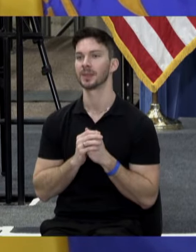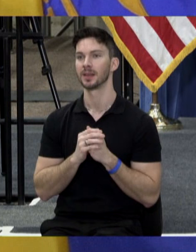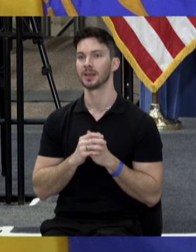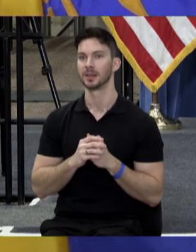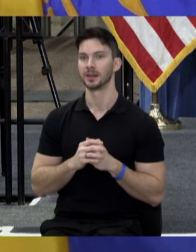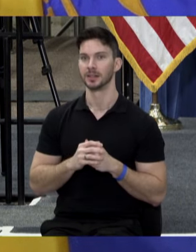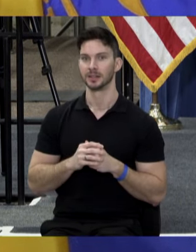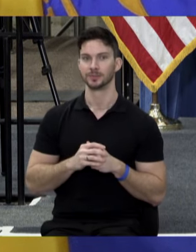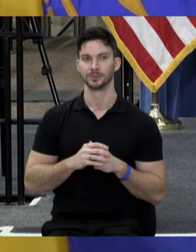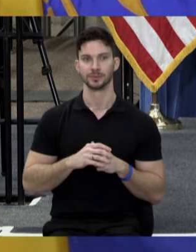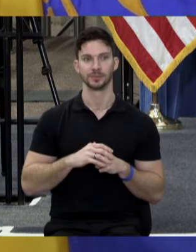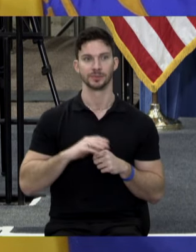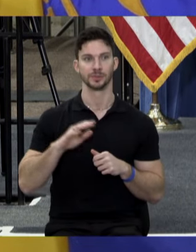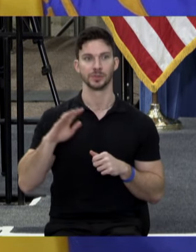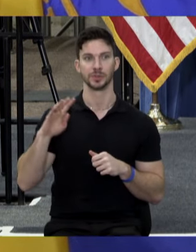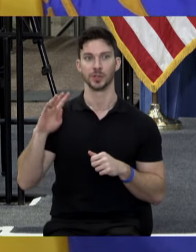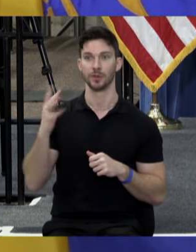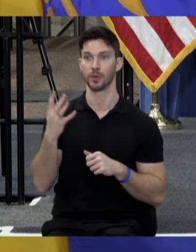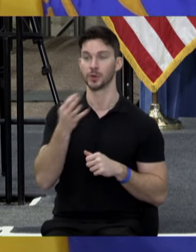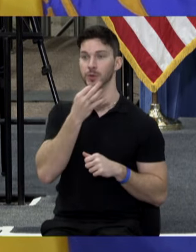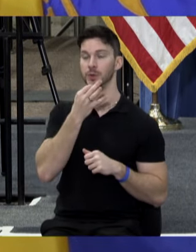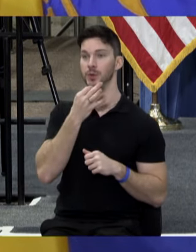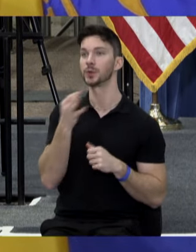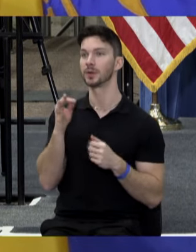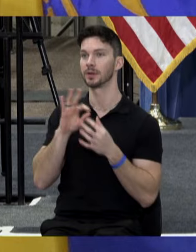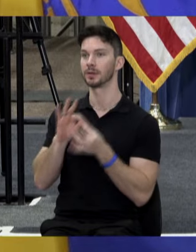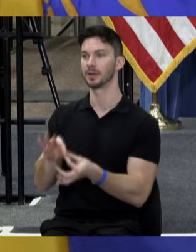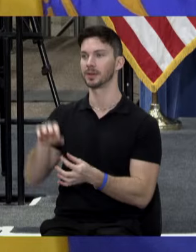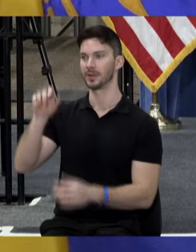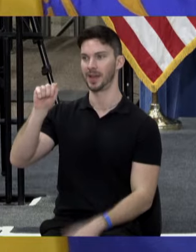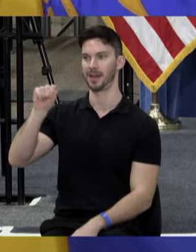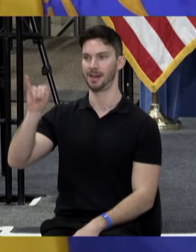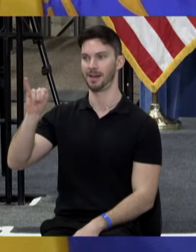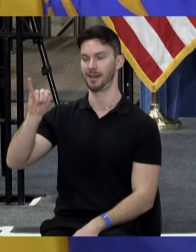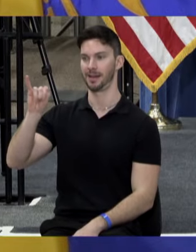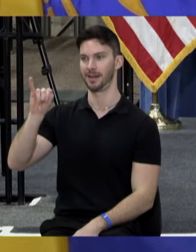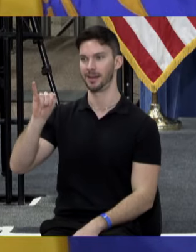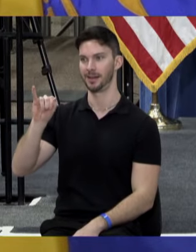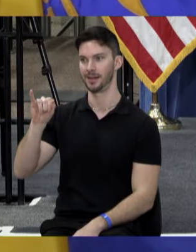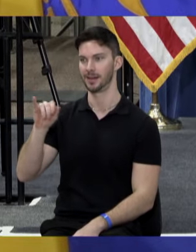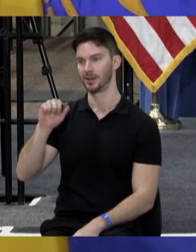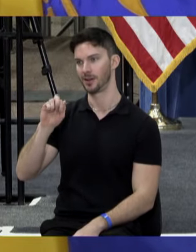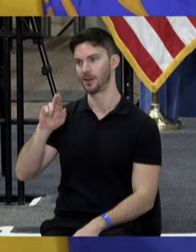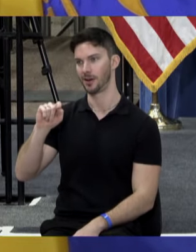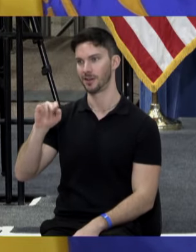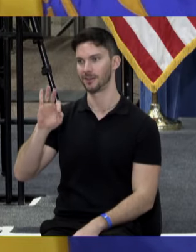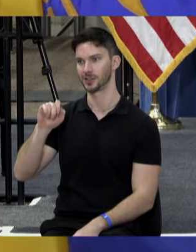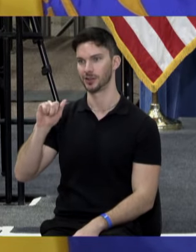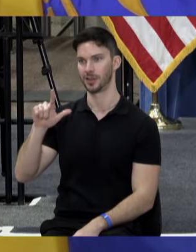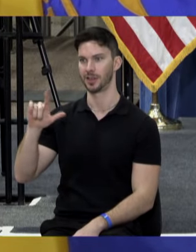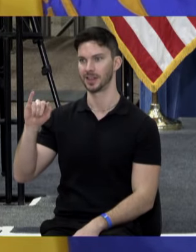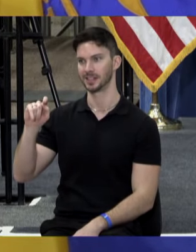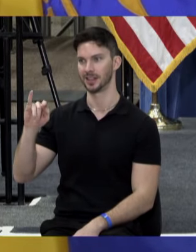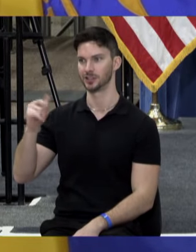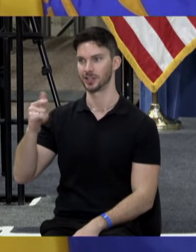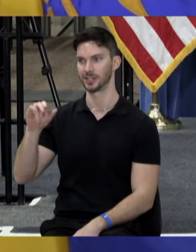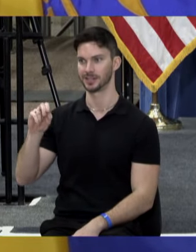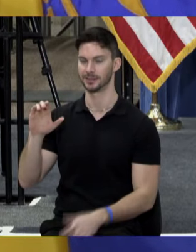of reports on artificial intelligence. There's a lot of buzz around AI. It's an ever-evolving